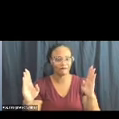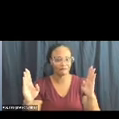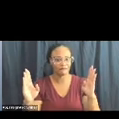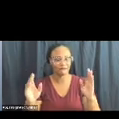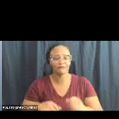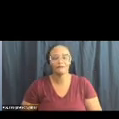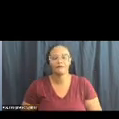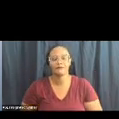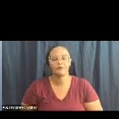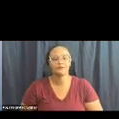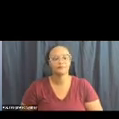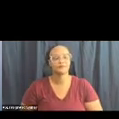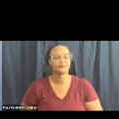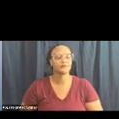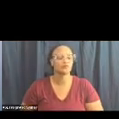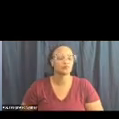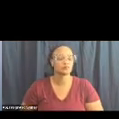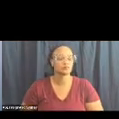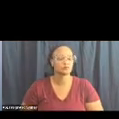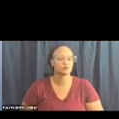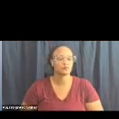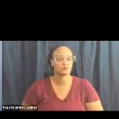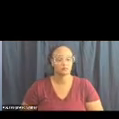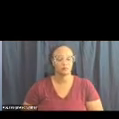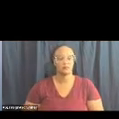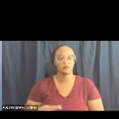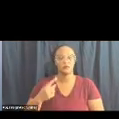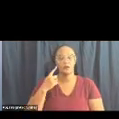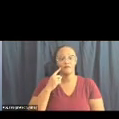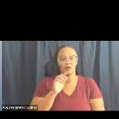On behalf of the California Department of Education and Seeds of Partnership and the